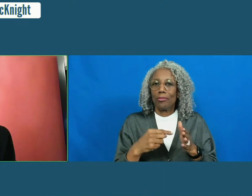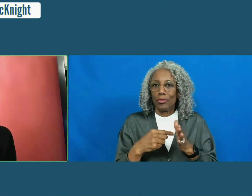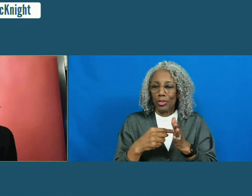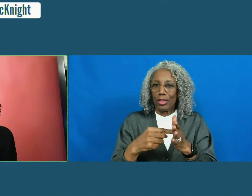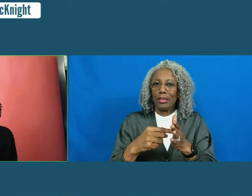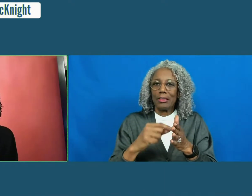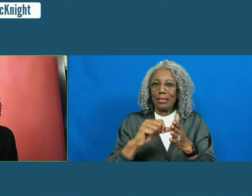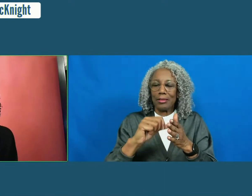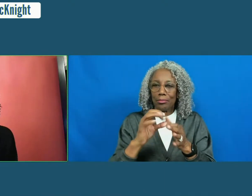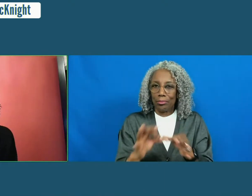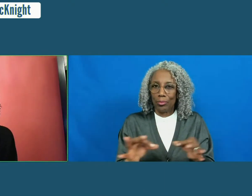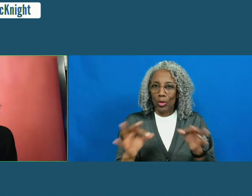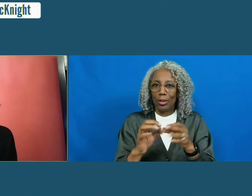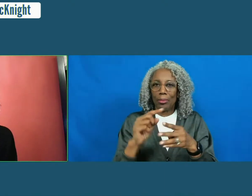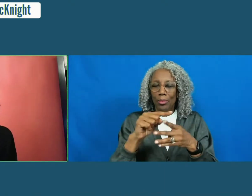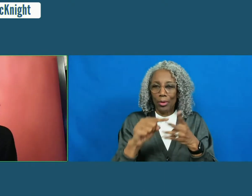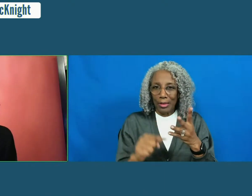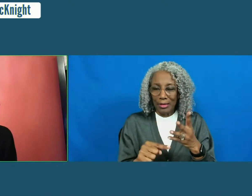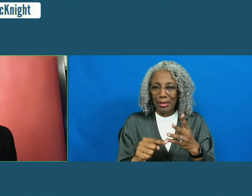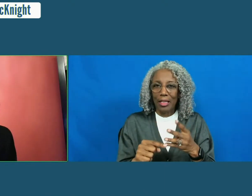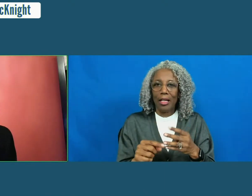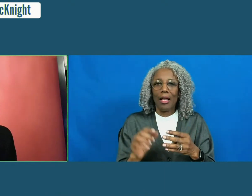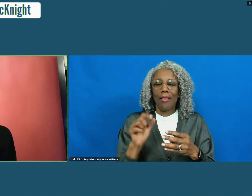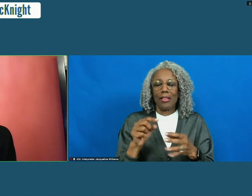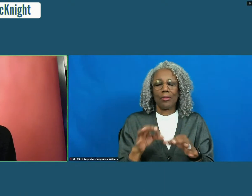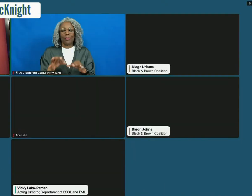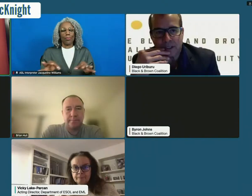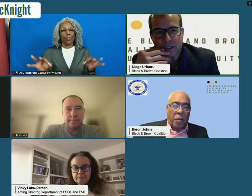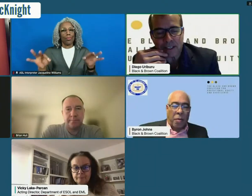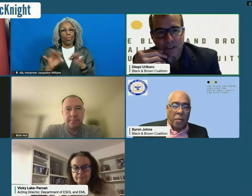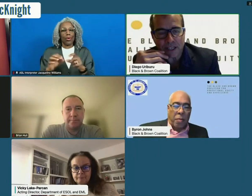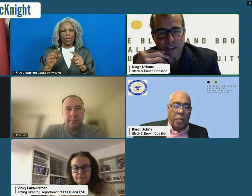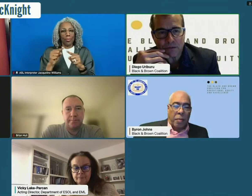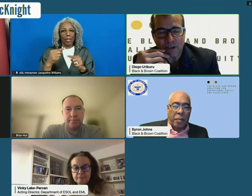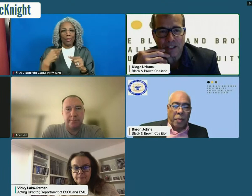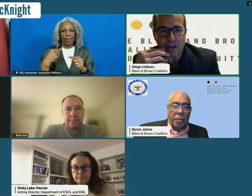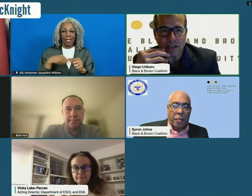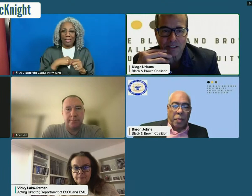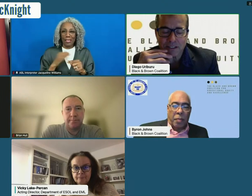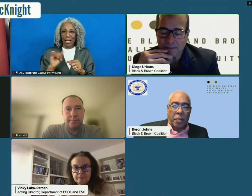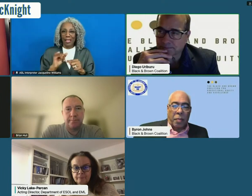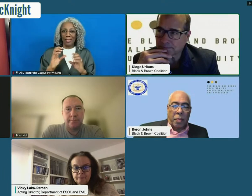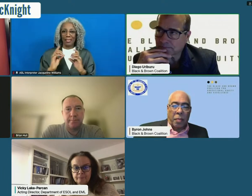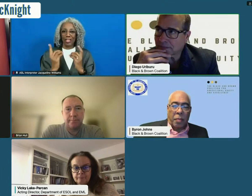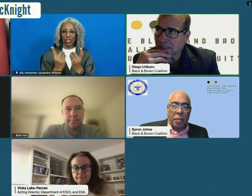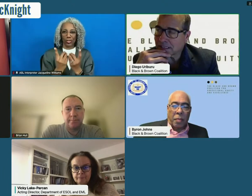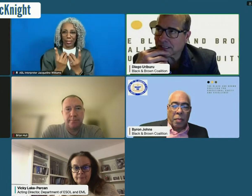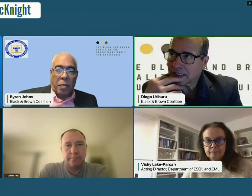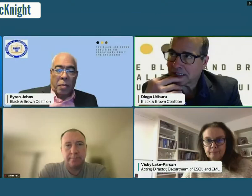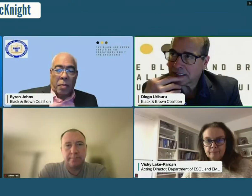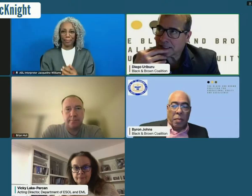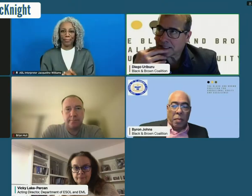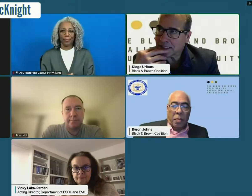we do this, we will continue to bring those highlights bad, but this does remain a top priority